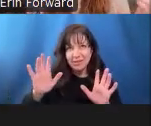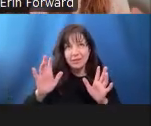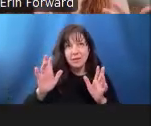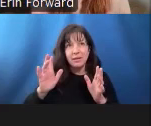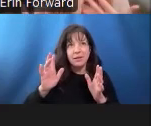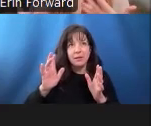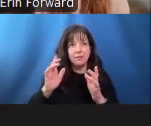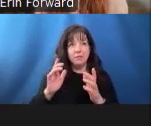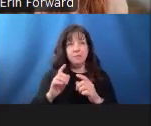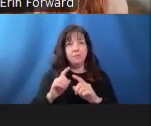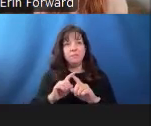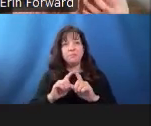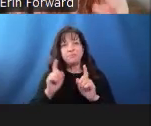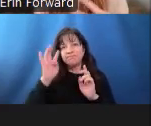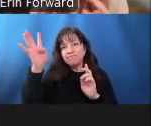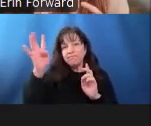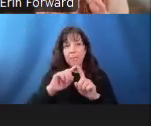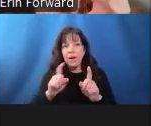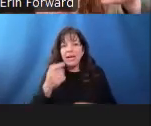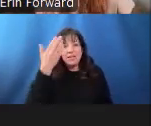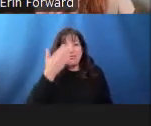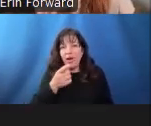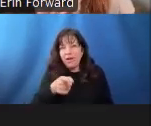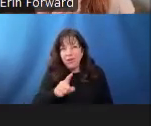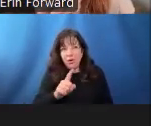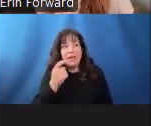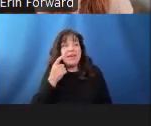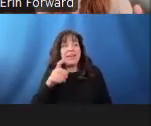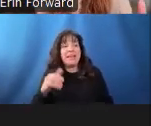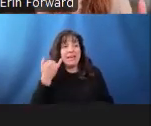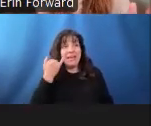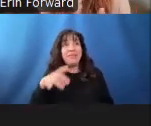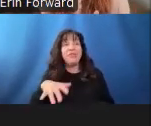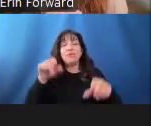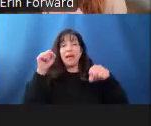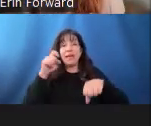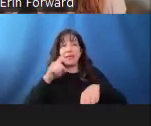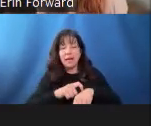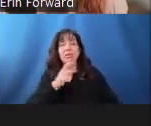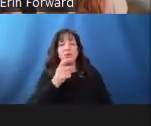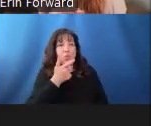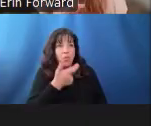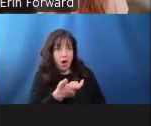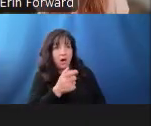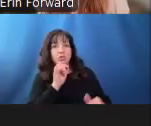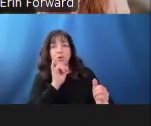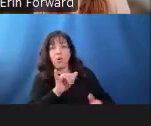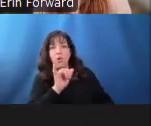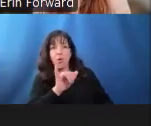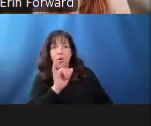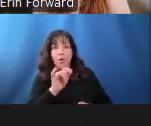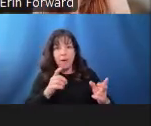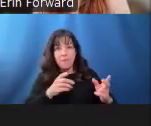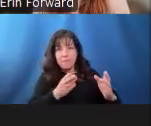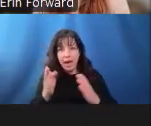it's all right in front of you, if you take the time to watch them. And there are those pathways to learning more about